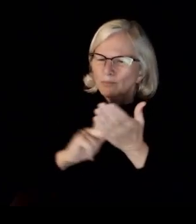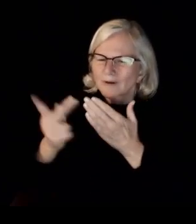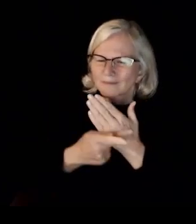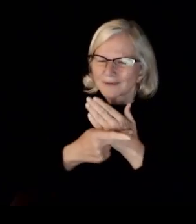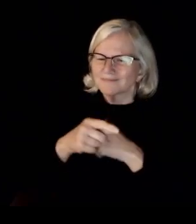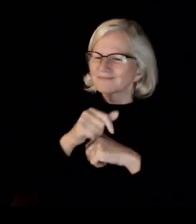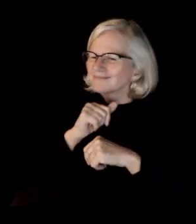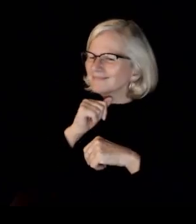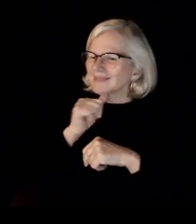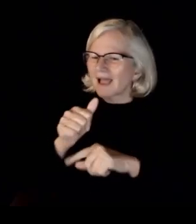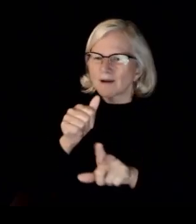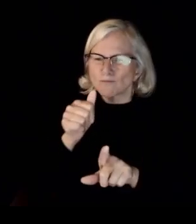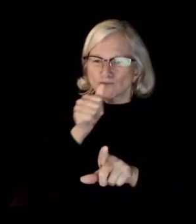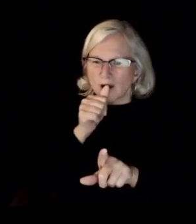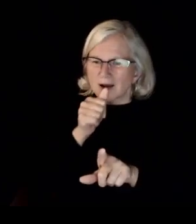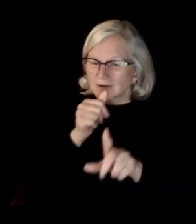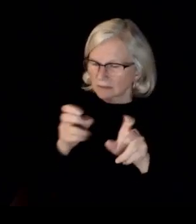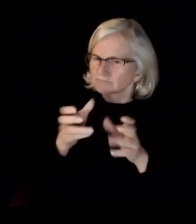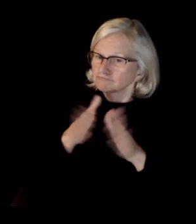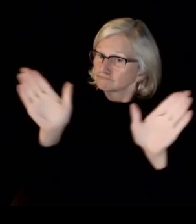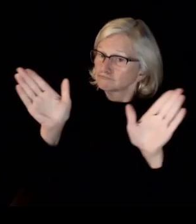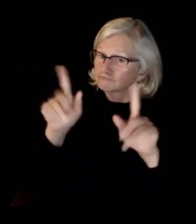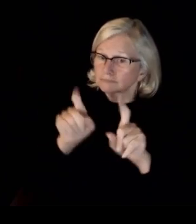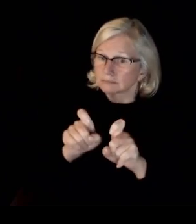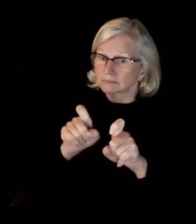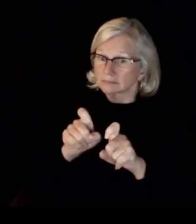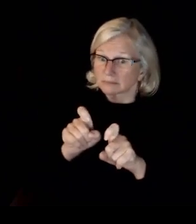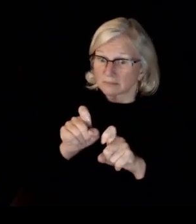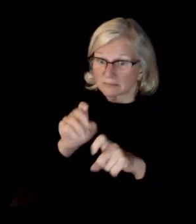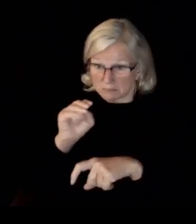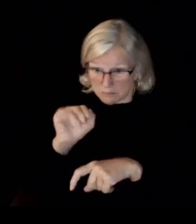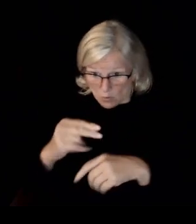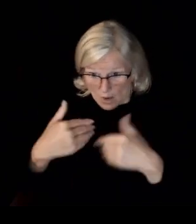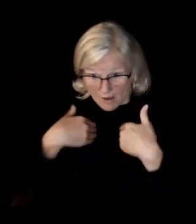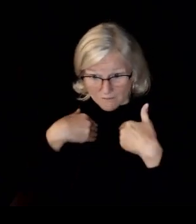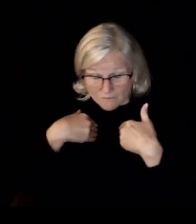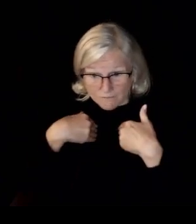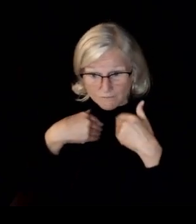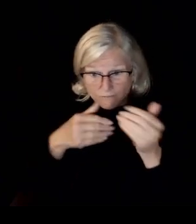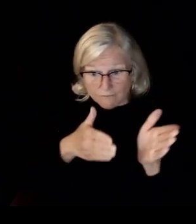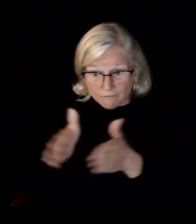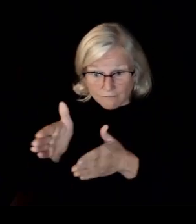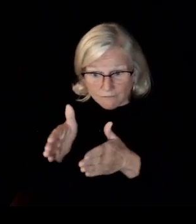I know you talked about trying to diversify the testing supply chain stuff things like